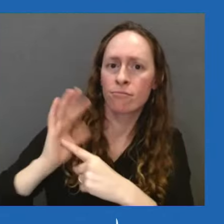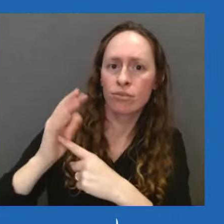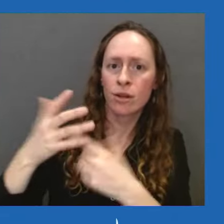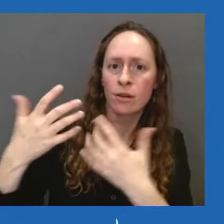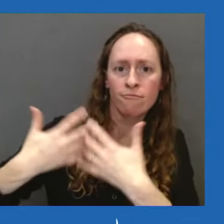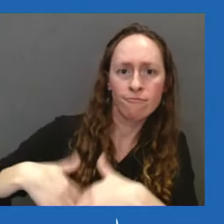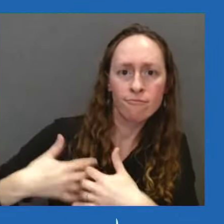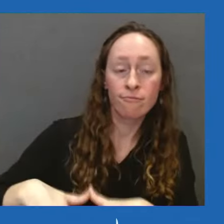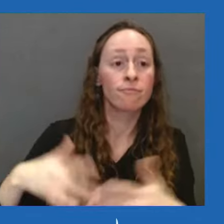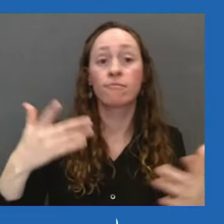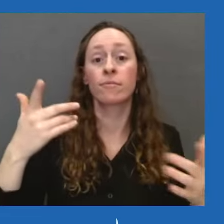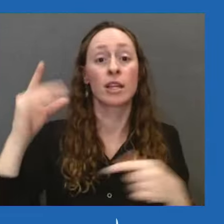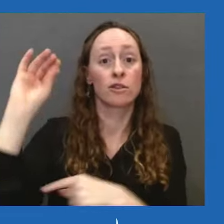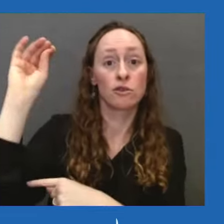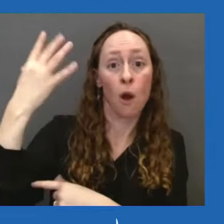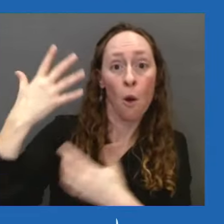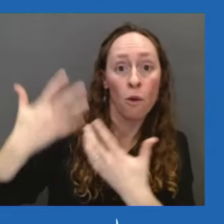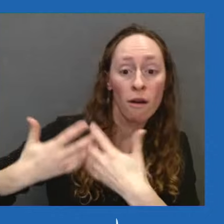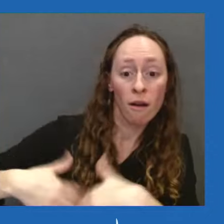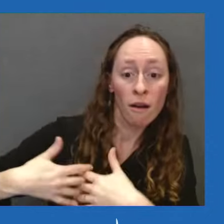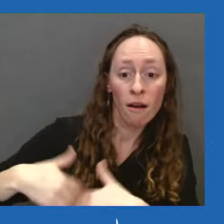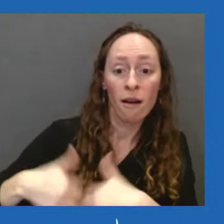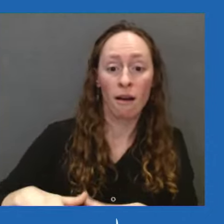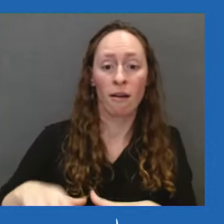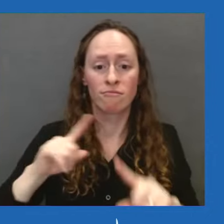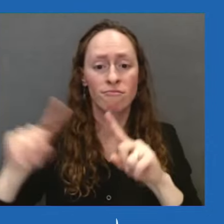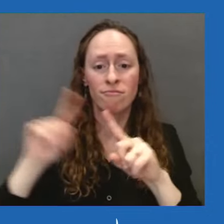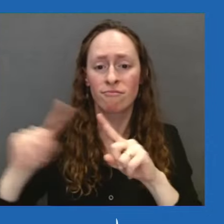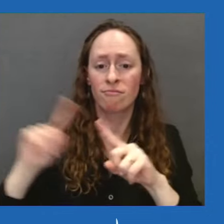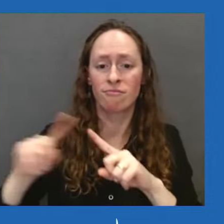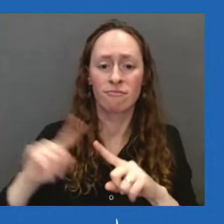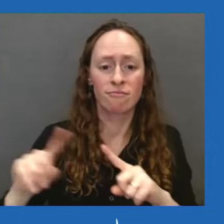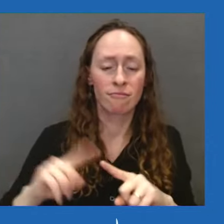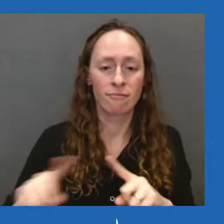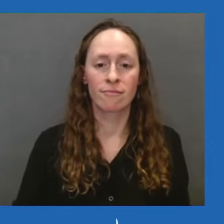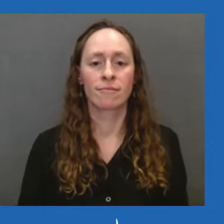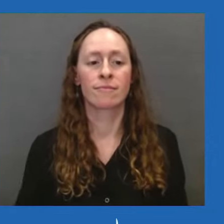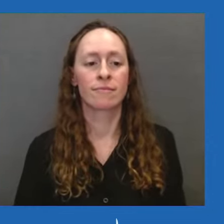Meyer Burger is building a new solar cell factory just down the road in Colorado Springs.